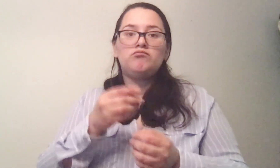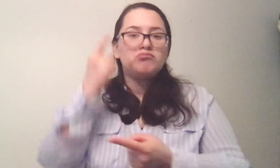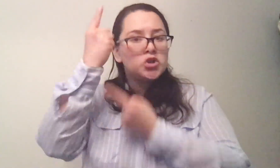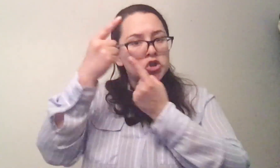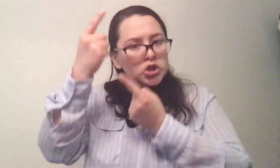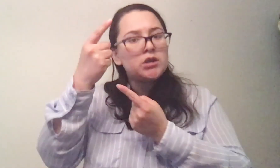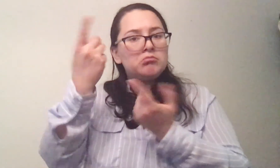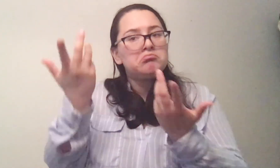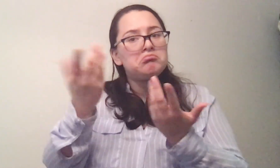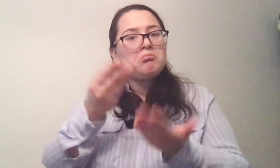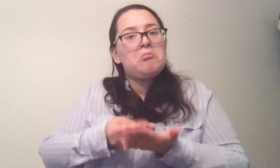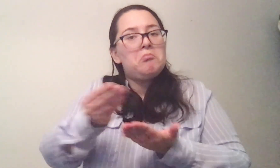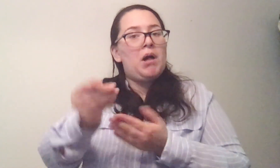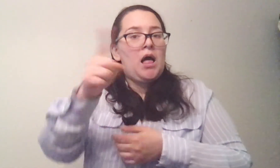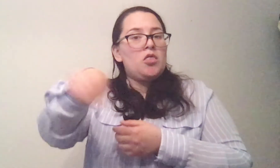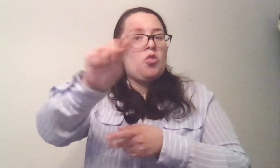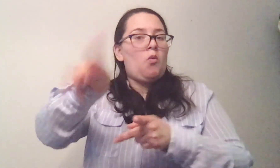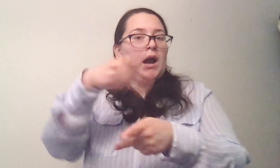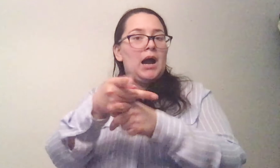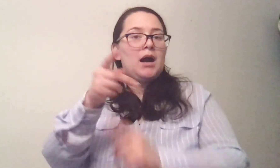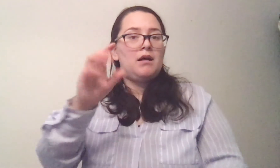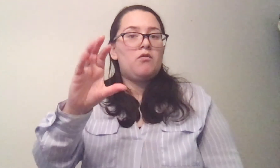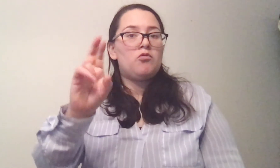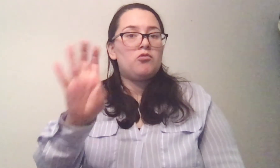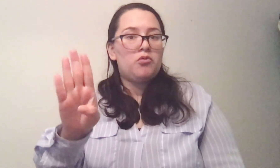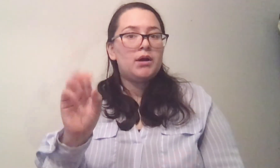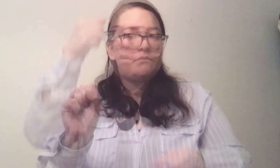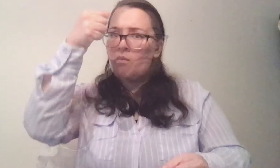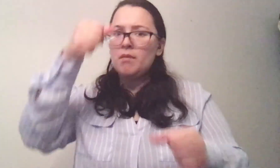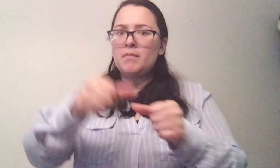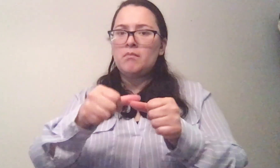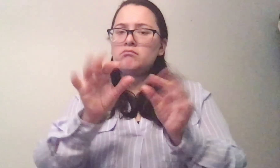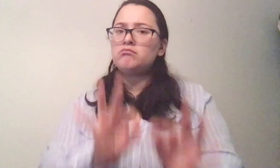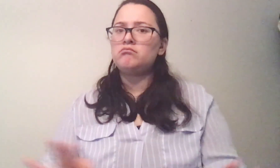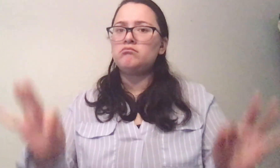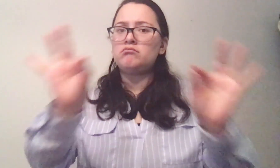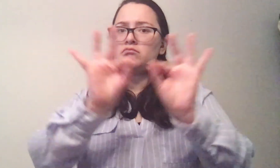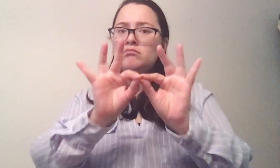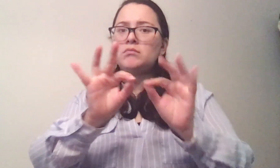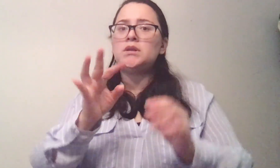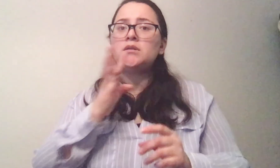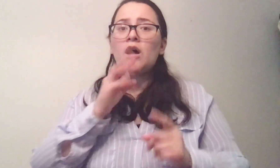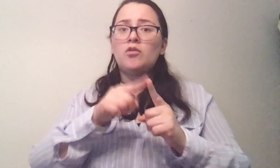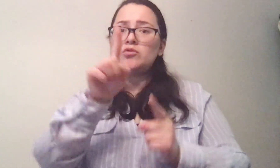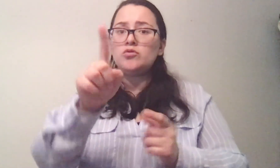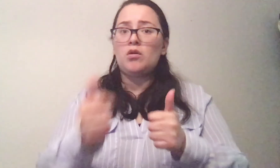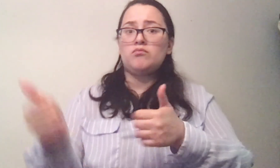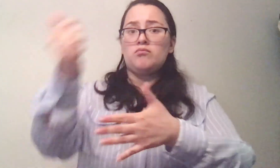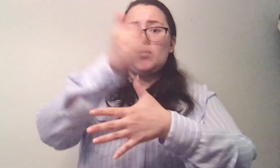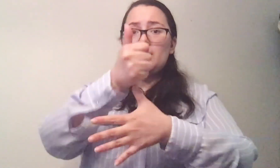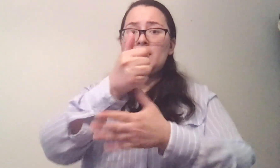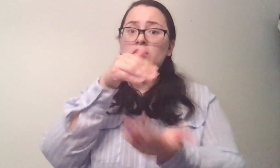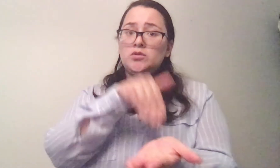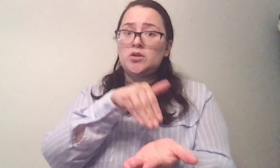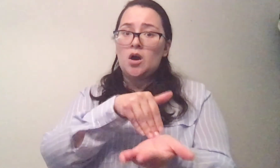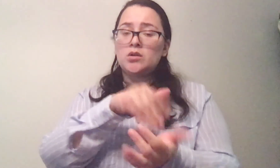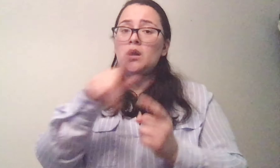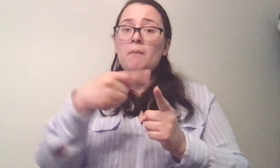think about buying a different type of crib. Remember, its important you talk to your primary doctor about